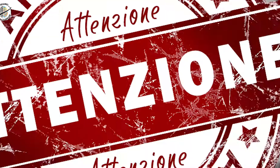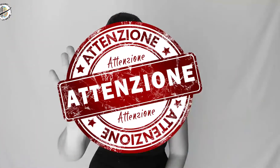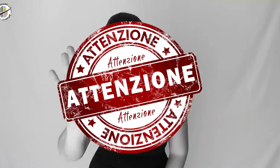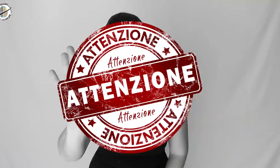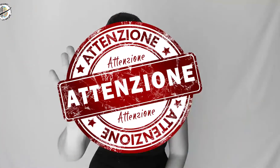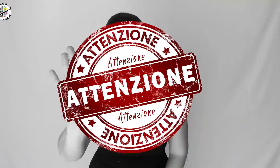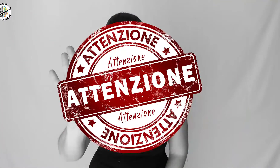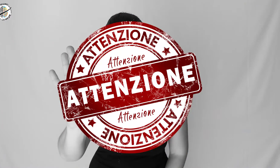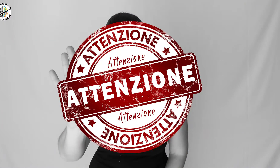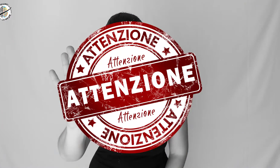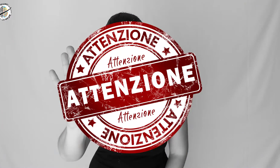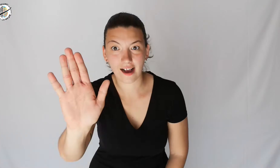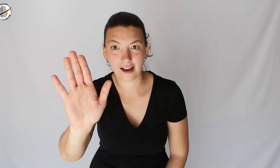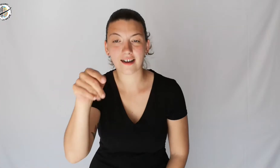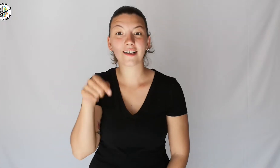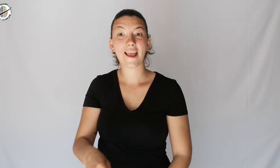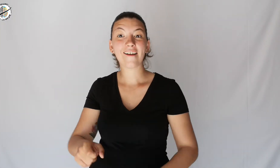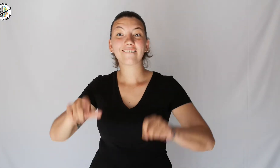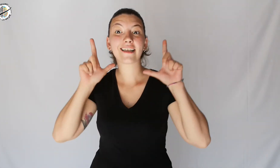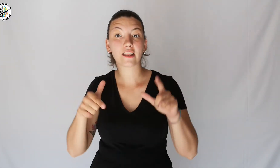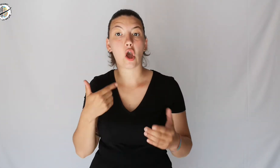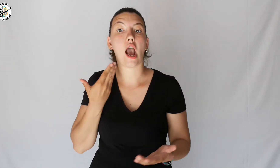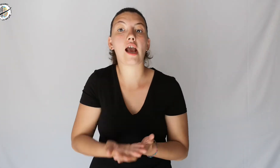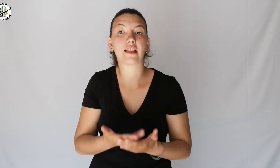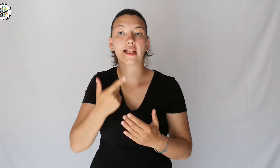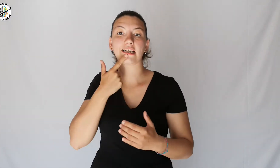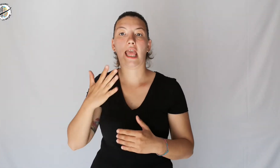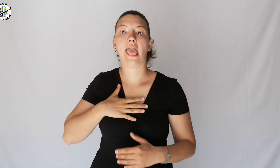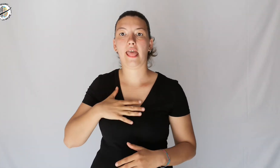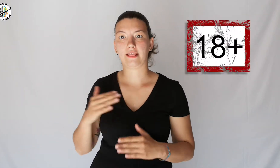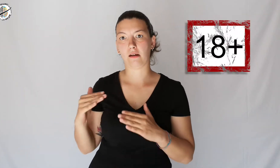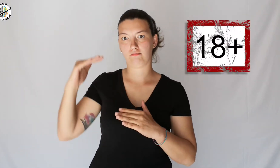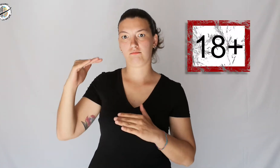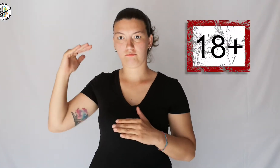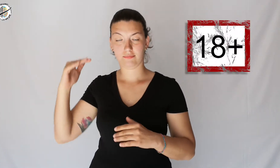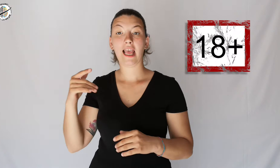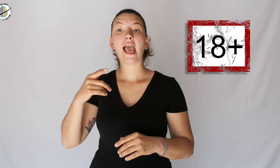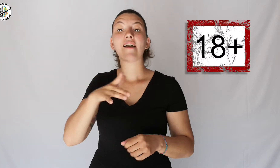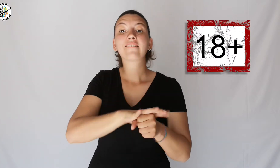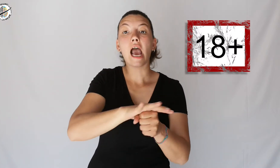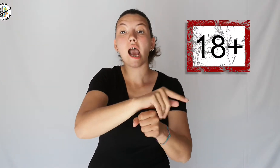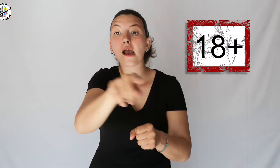Attention! This video is suitable for adults,